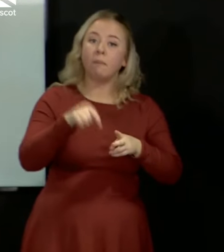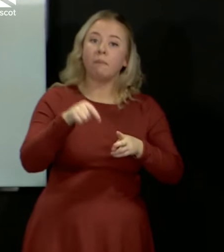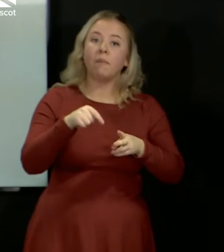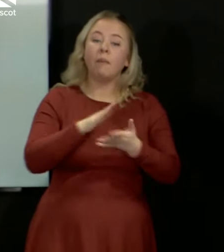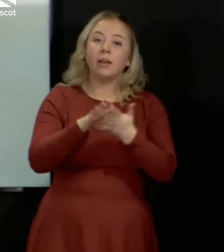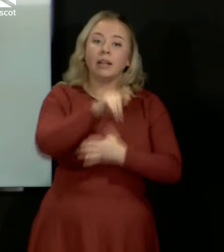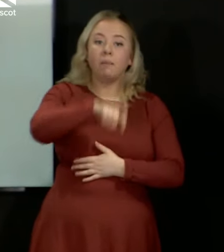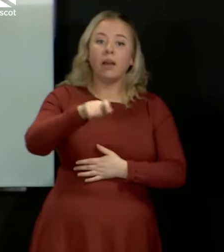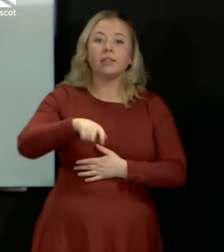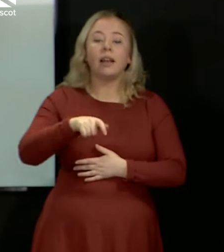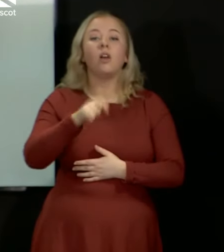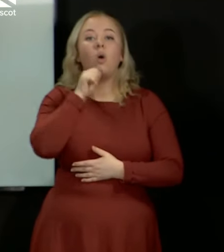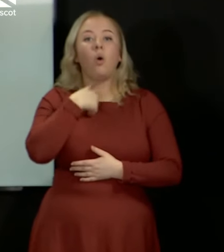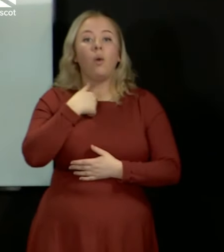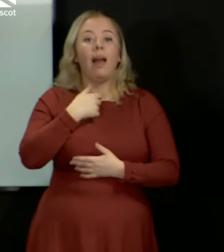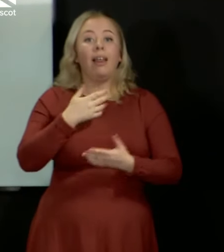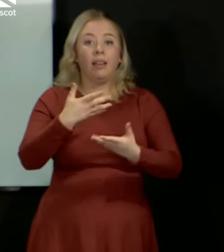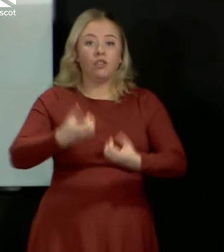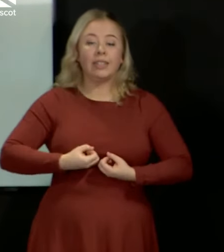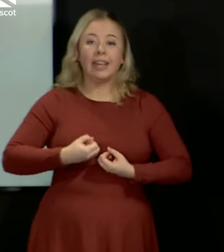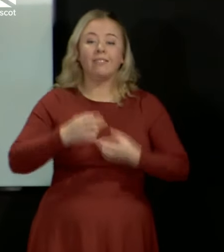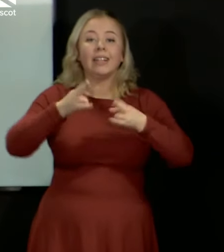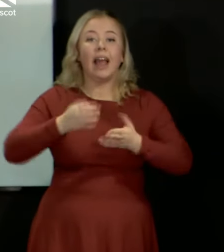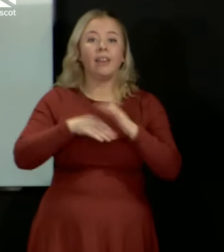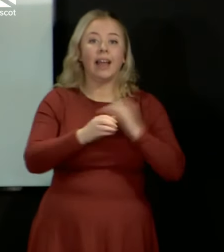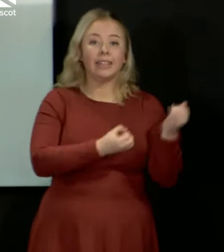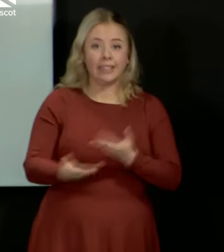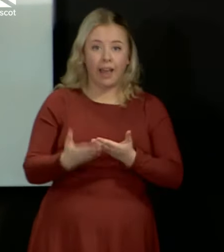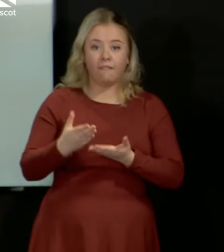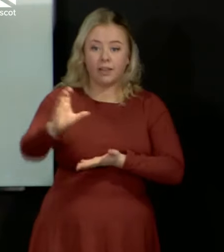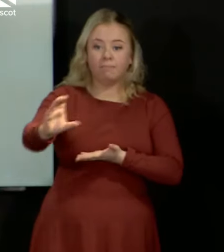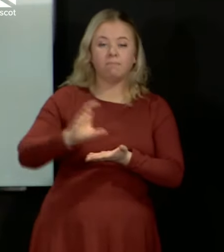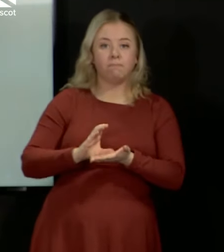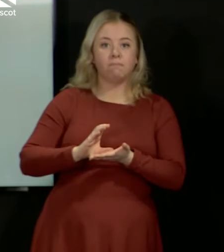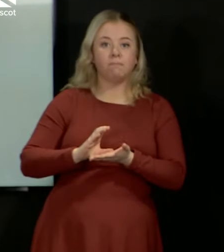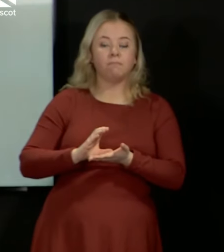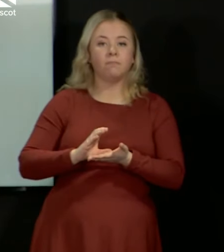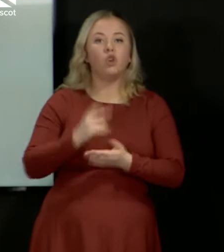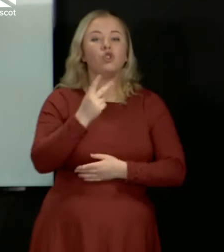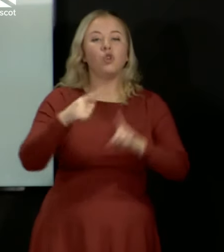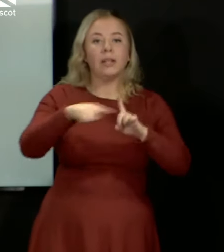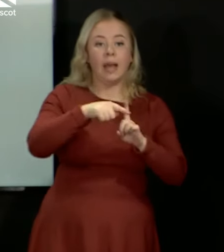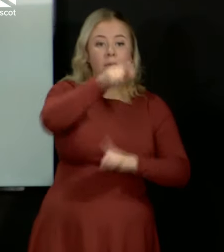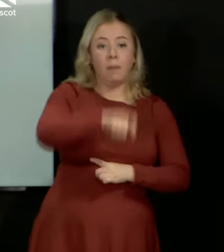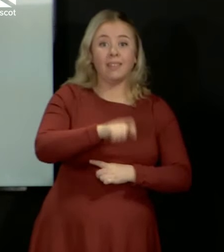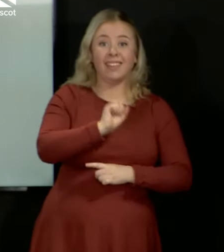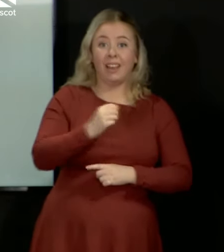death in service benefit consisting of a lump sum payment of two times the individuals salary and importantly